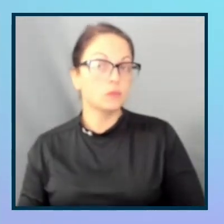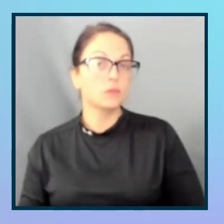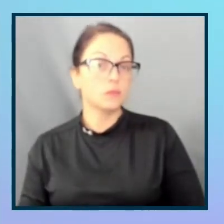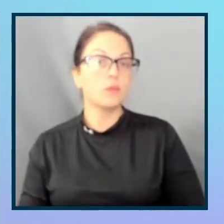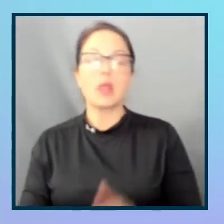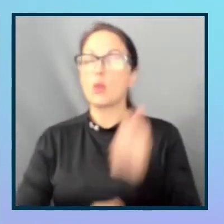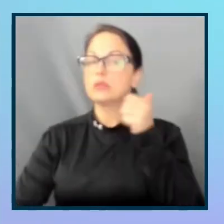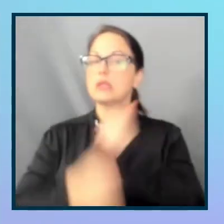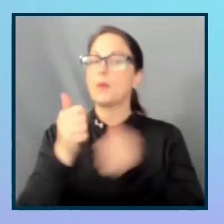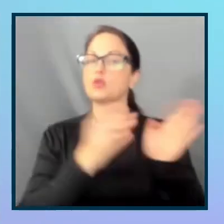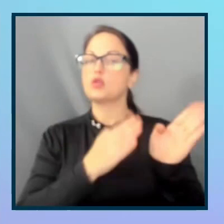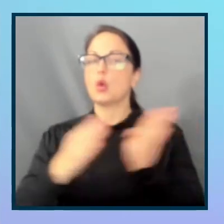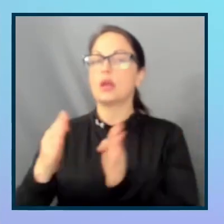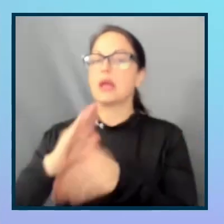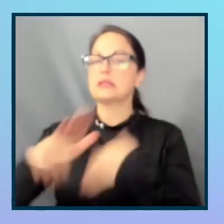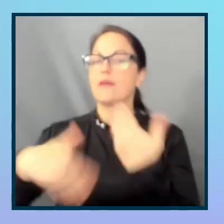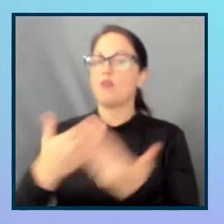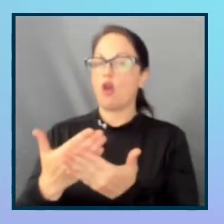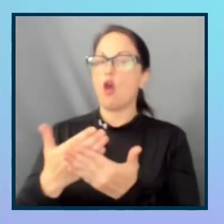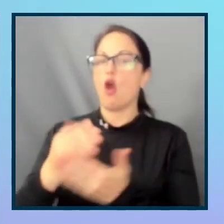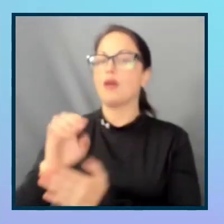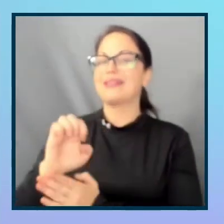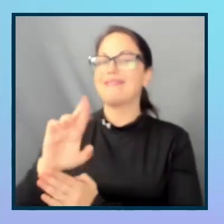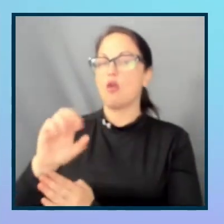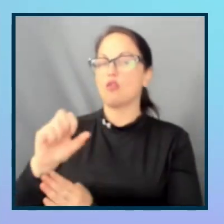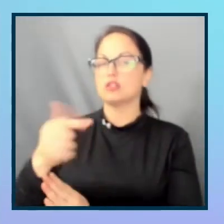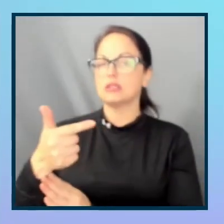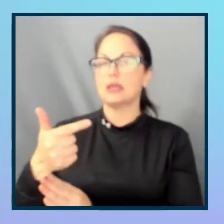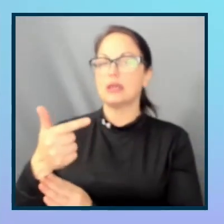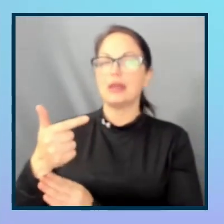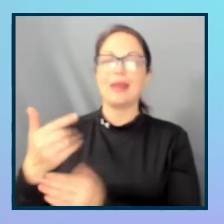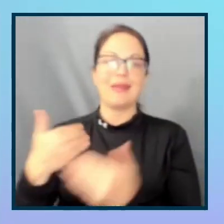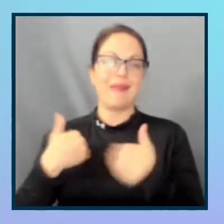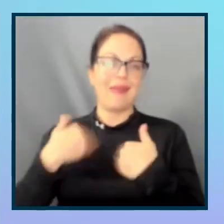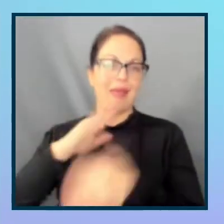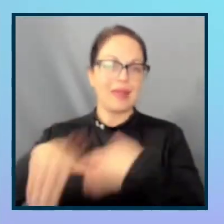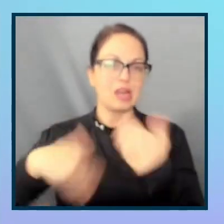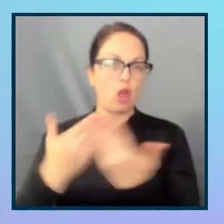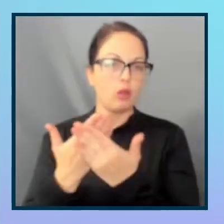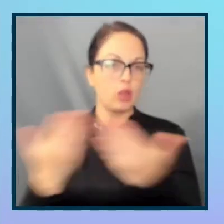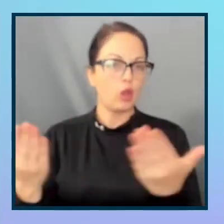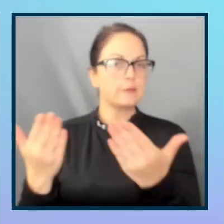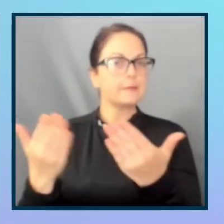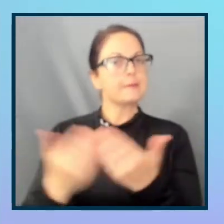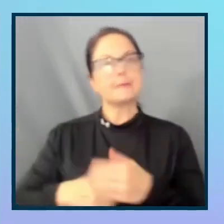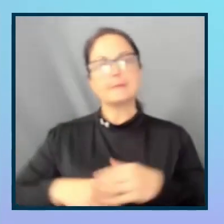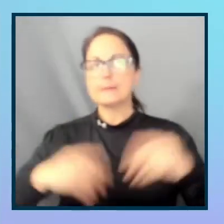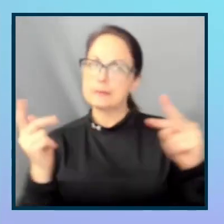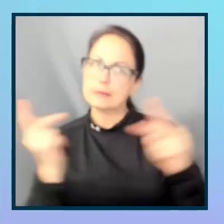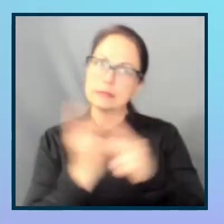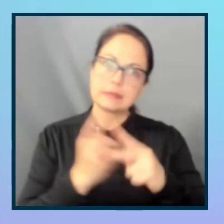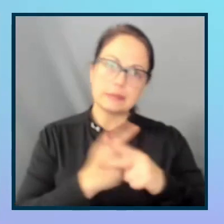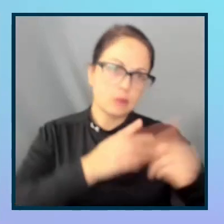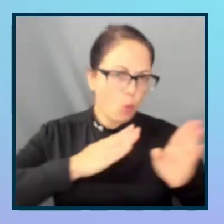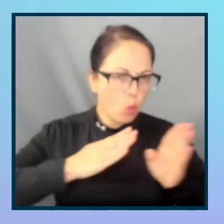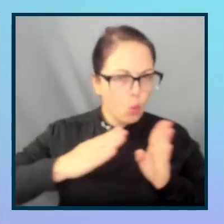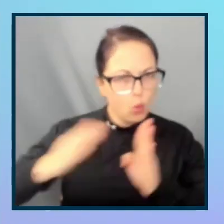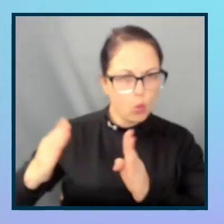of the ERGs and had all of their stuff together, and they partnered really well with all of us.